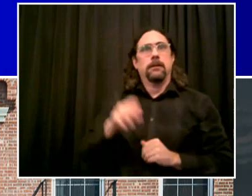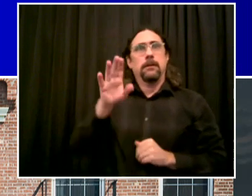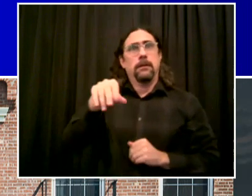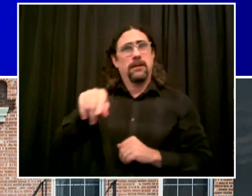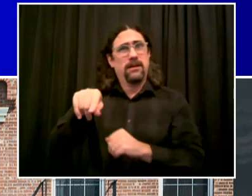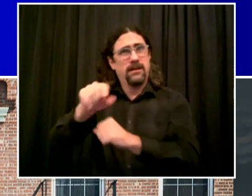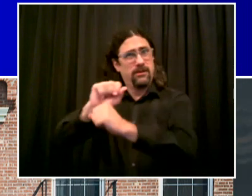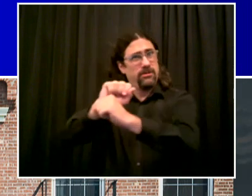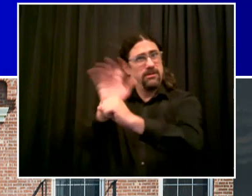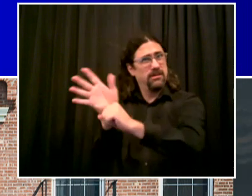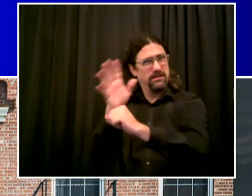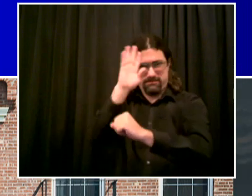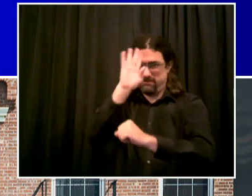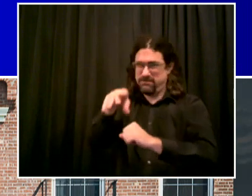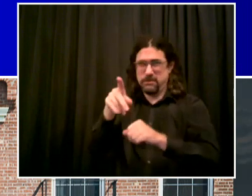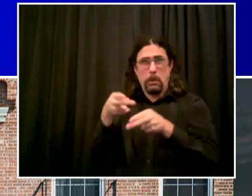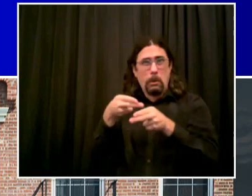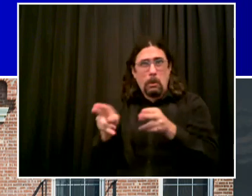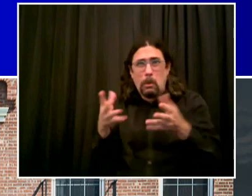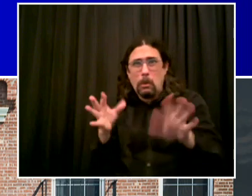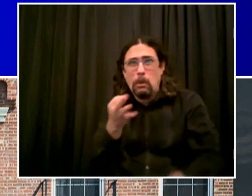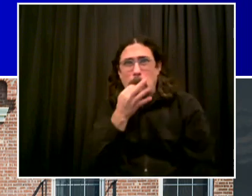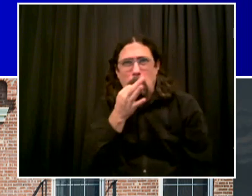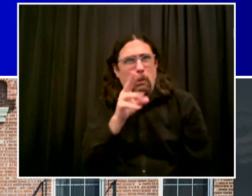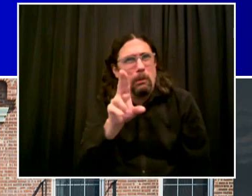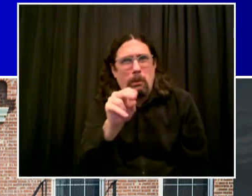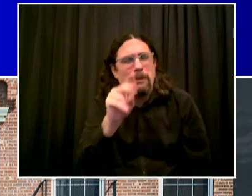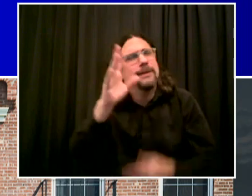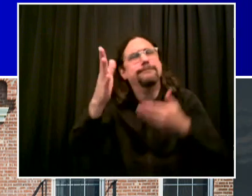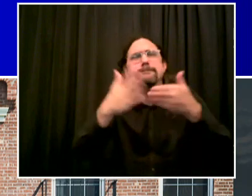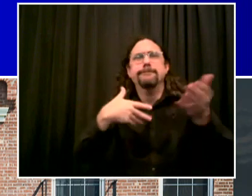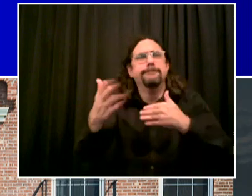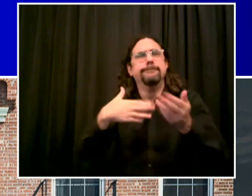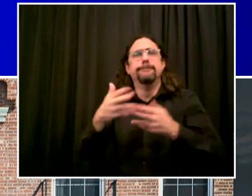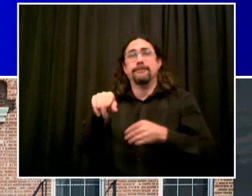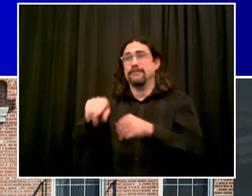CONSISTENTLY GET BACK ON THEIR FEET. REALLY WHAT WE NEED AS PART OF